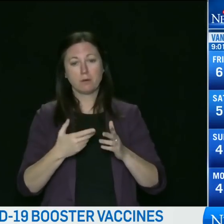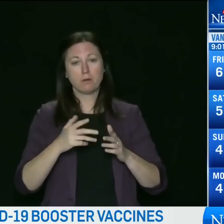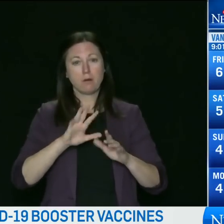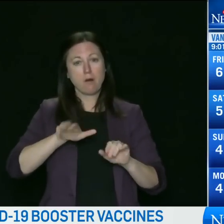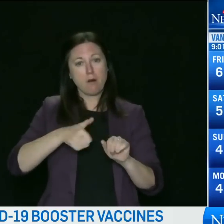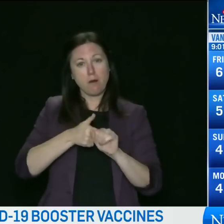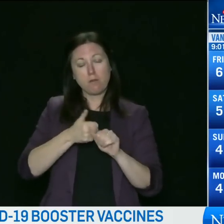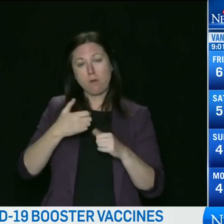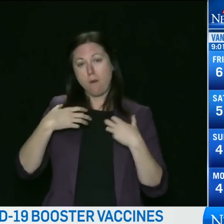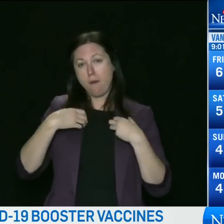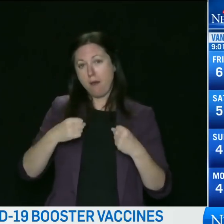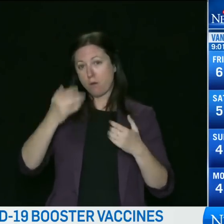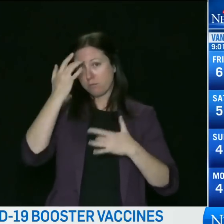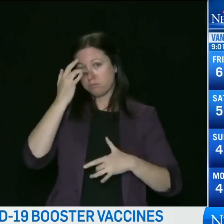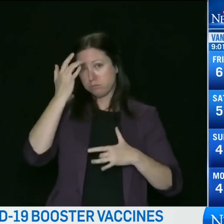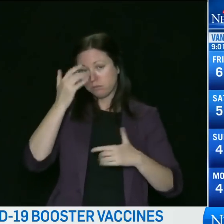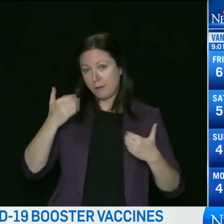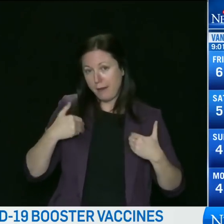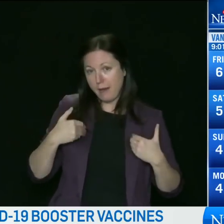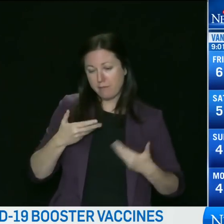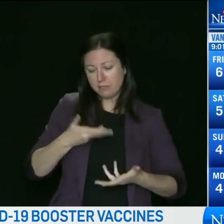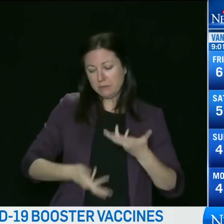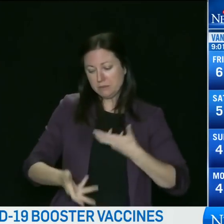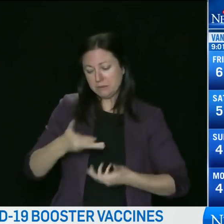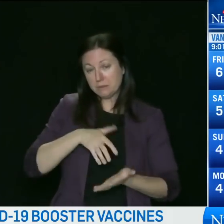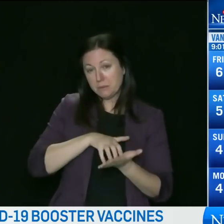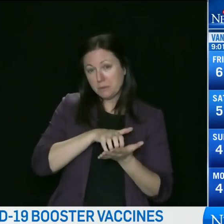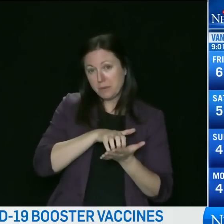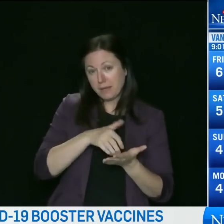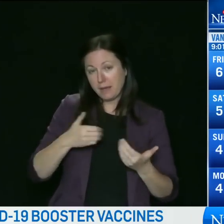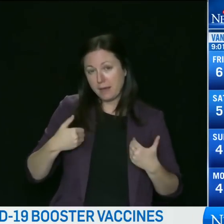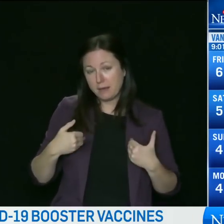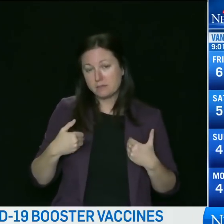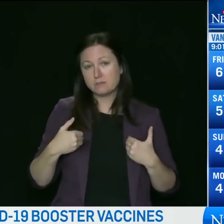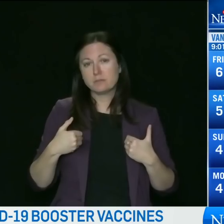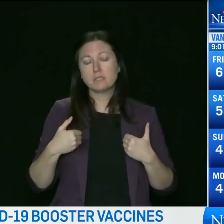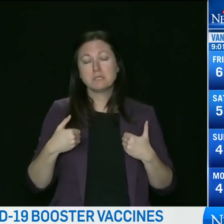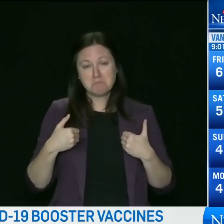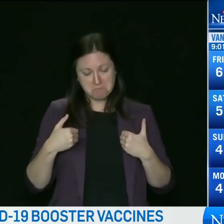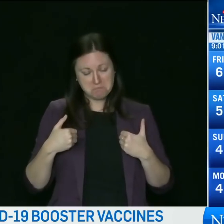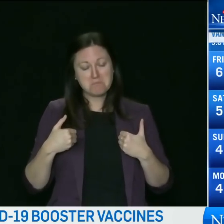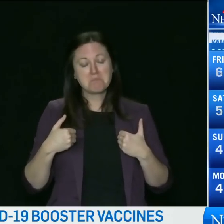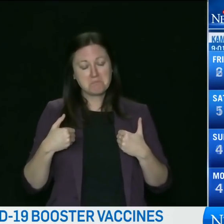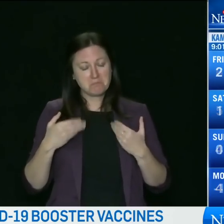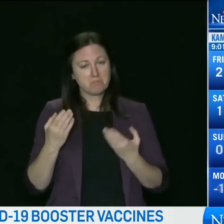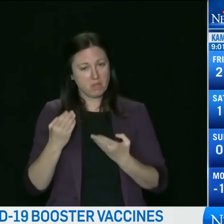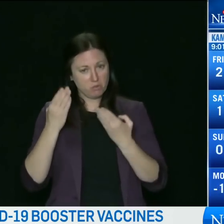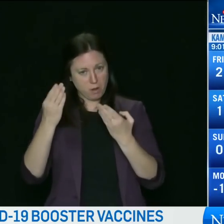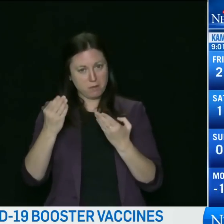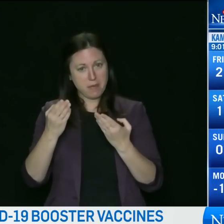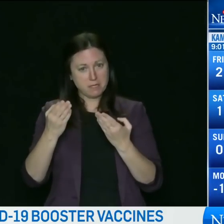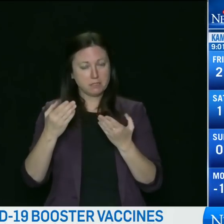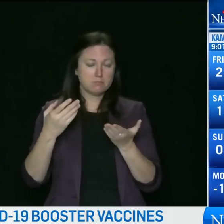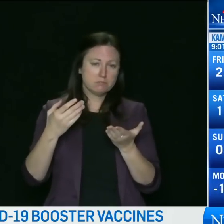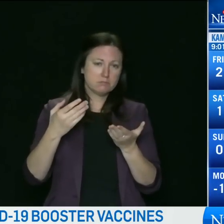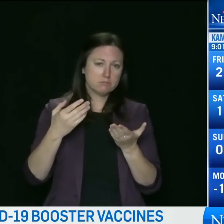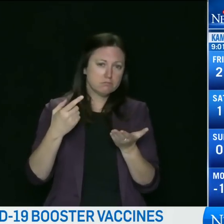THERE ARE OTHER ADULTS IN THE AGE GROUP THAT MAY HAVE UNDERLYING MEDICAL CONDITIONS,